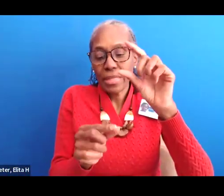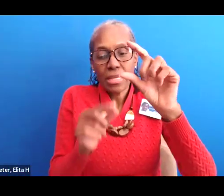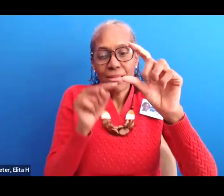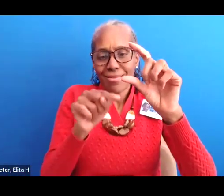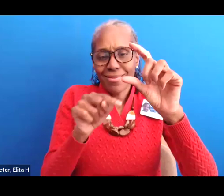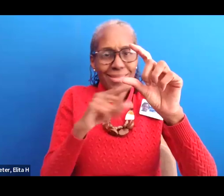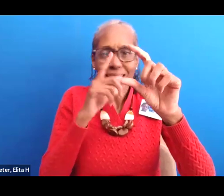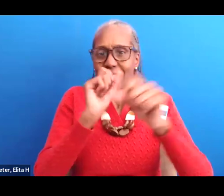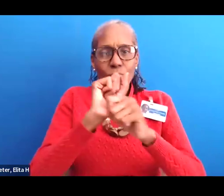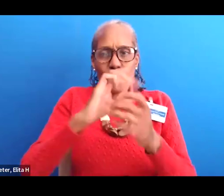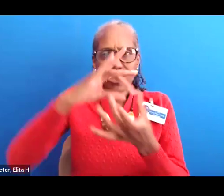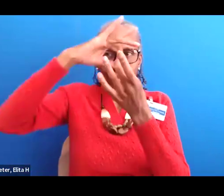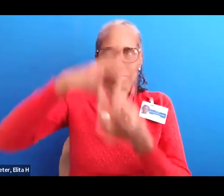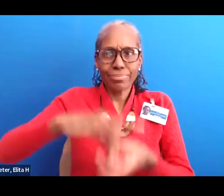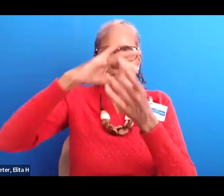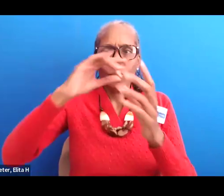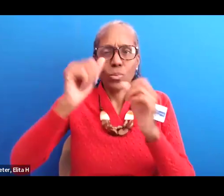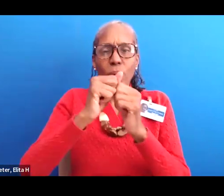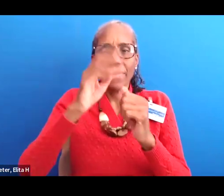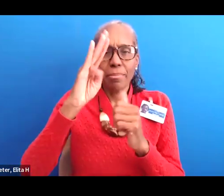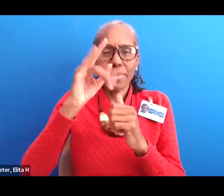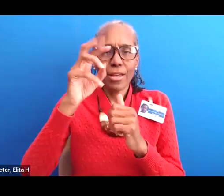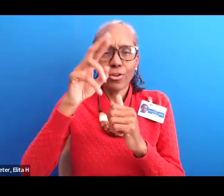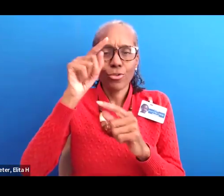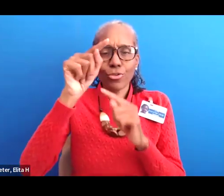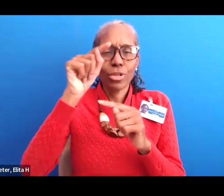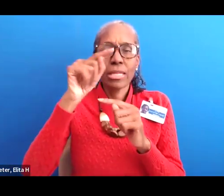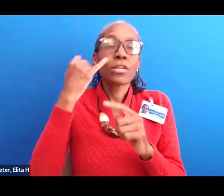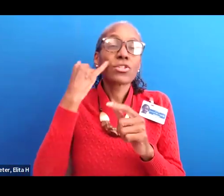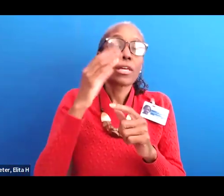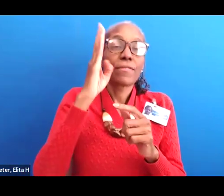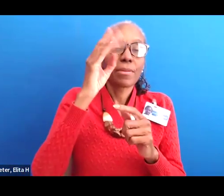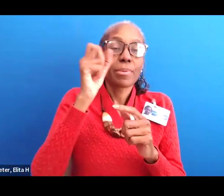in unison with the bladder, and if the bladder's squeezing because